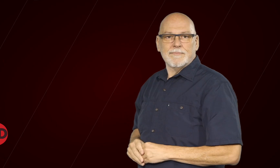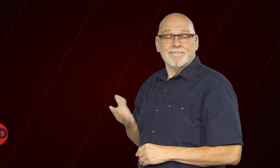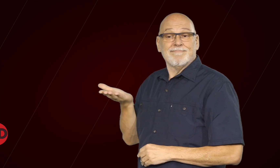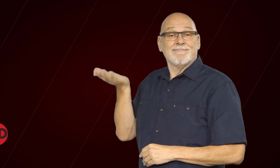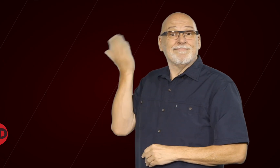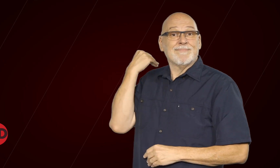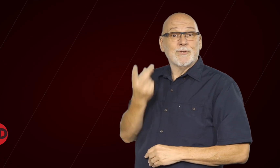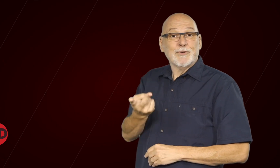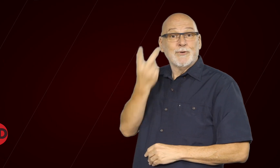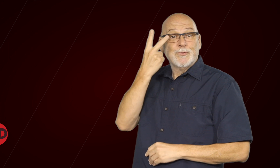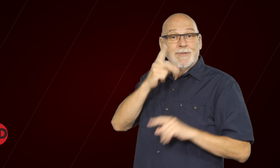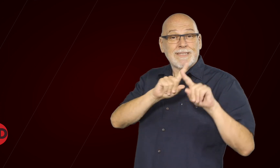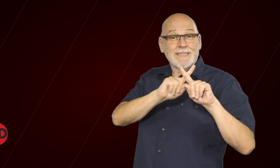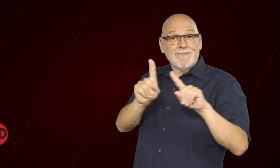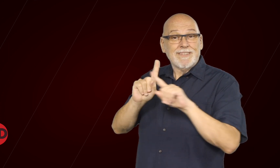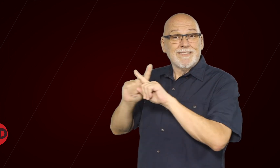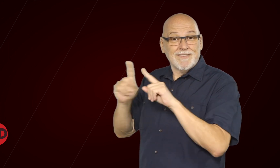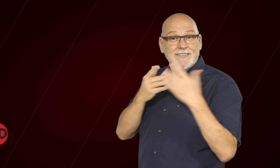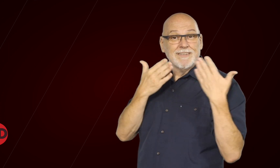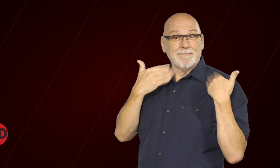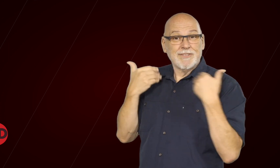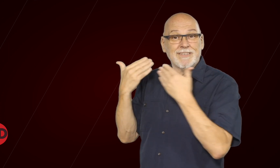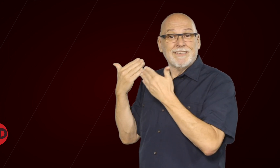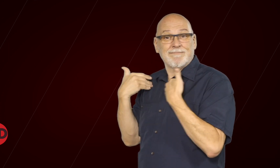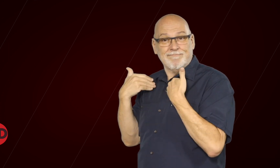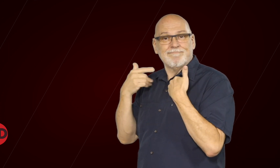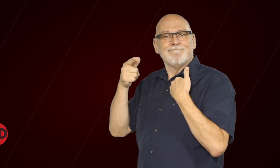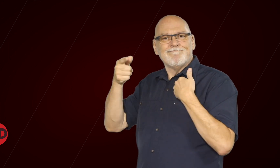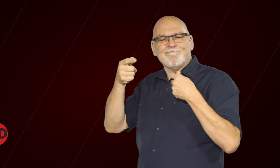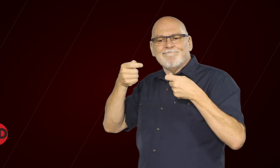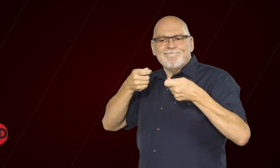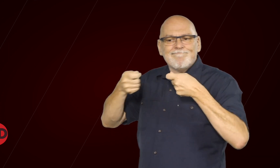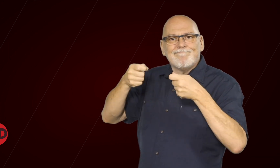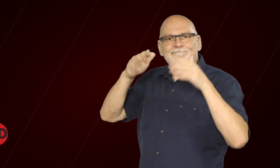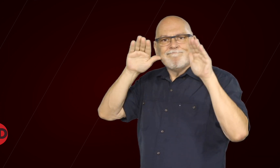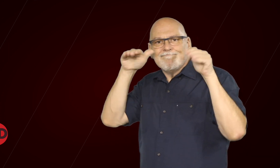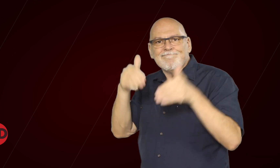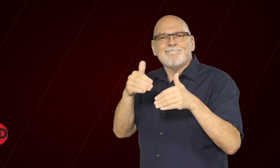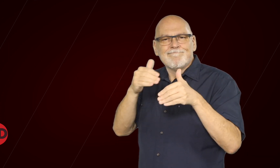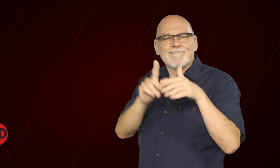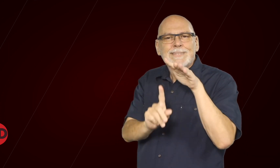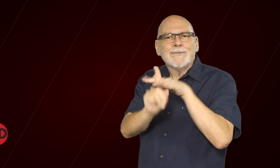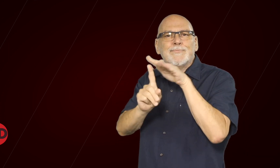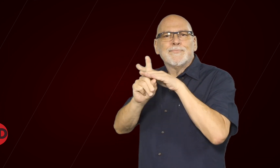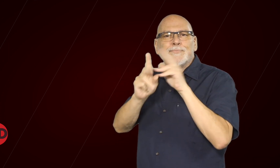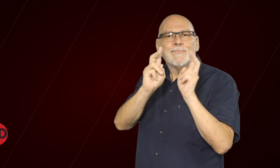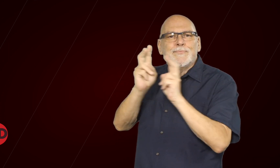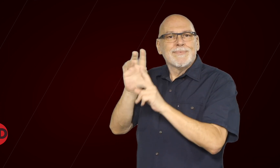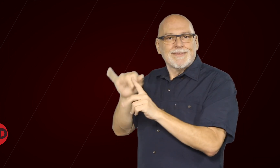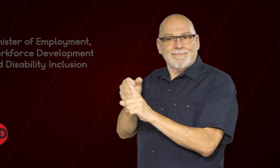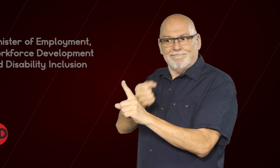[ANSELMO]: In past two different Ministers handled issues that